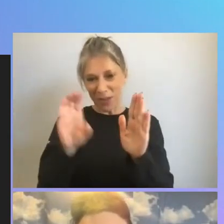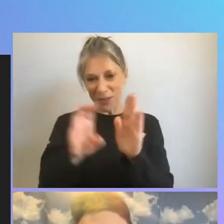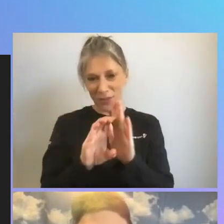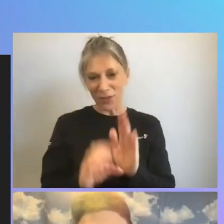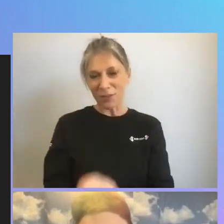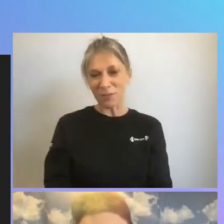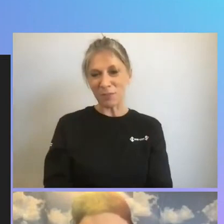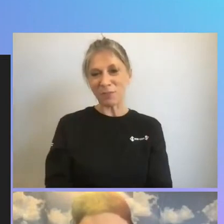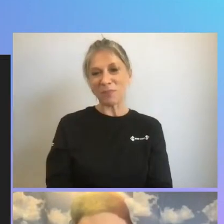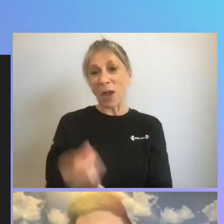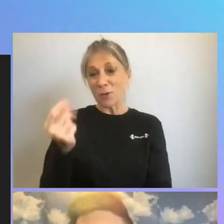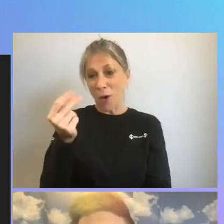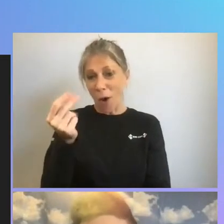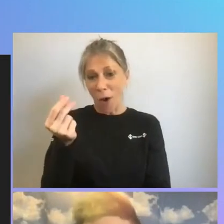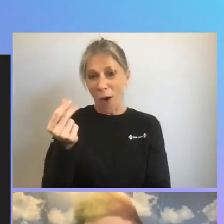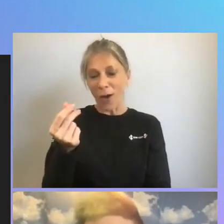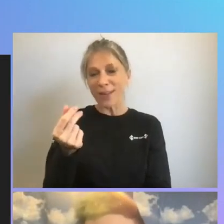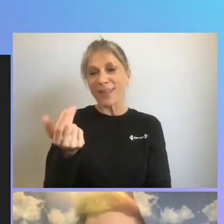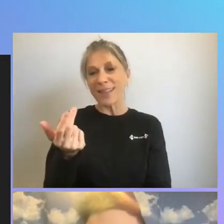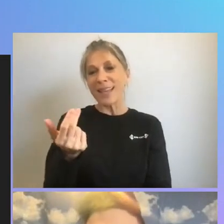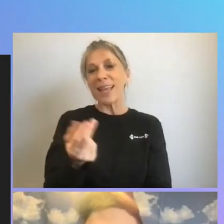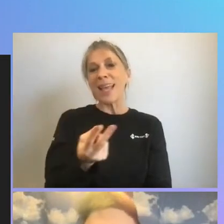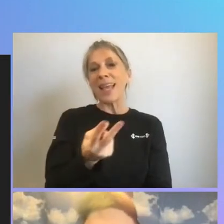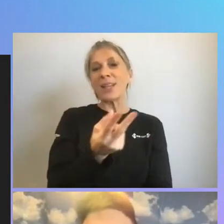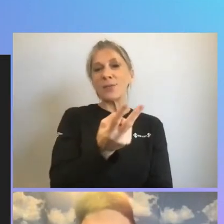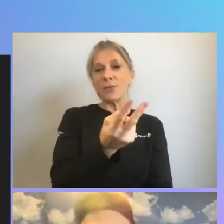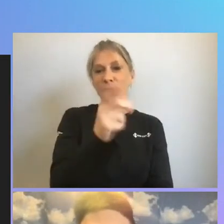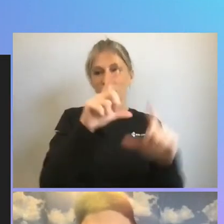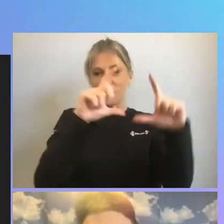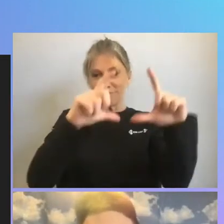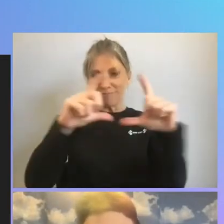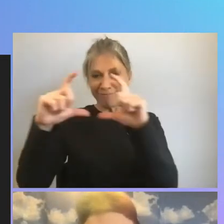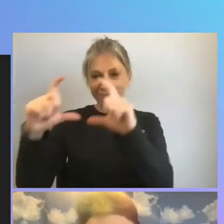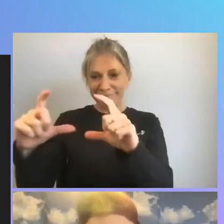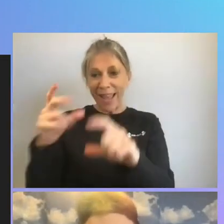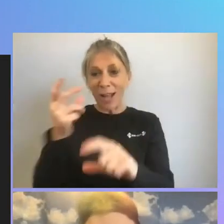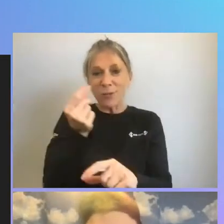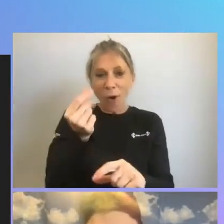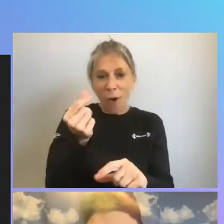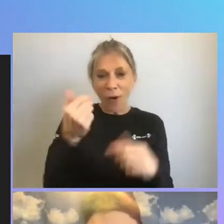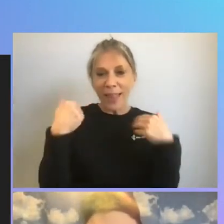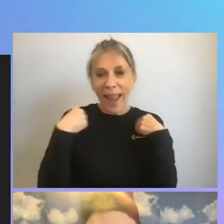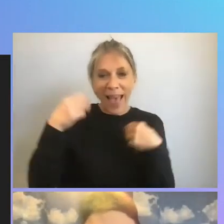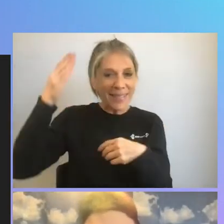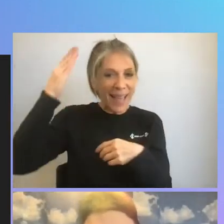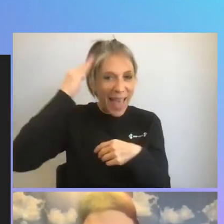is a dog. It's a it's a two panel comic. It's a dog that's